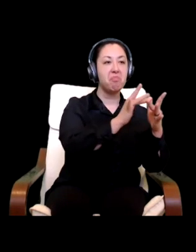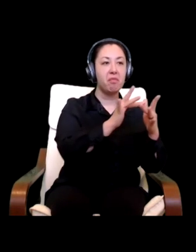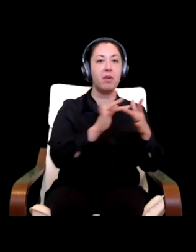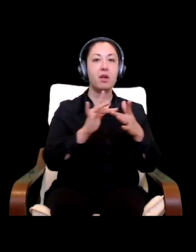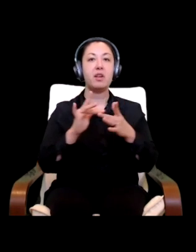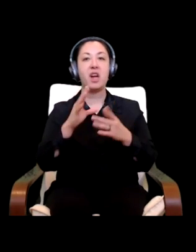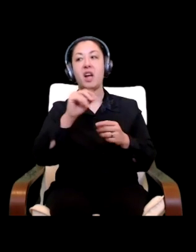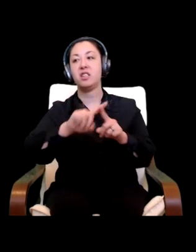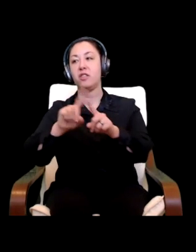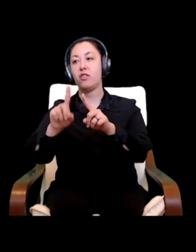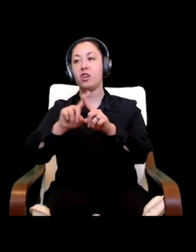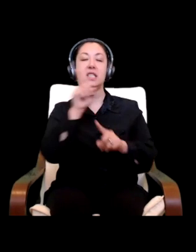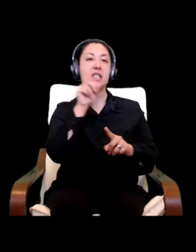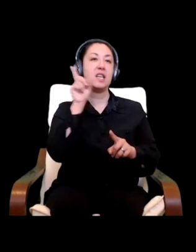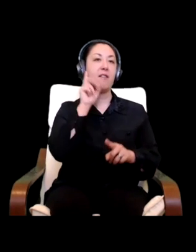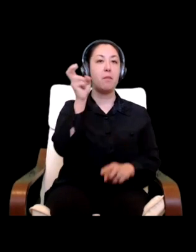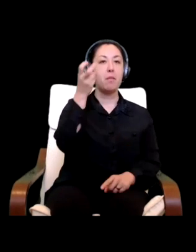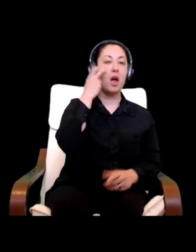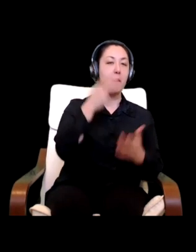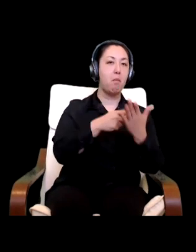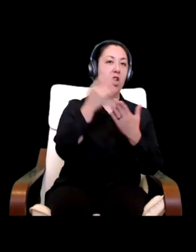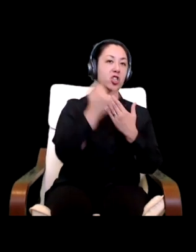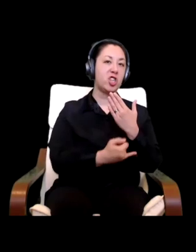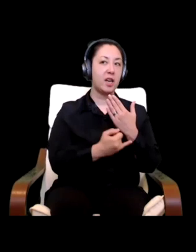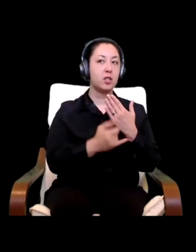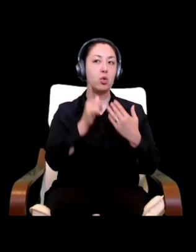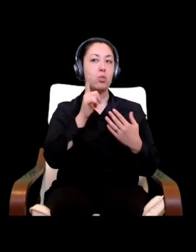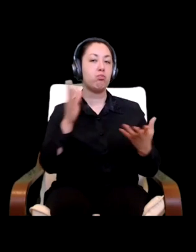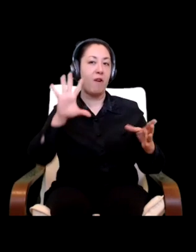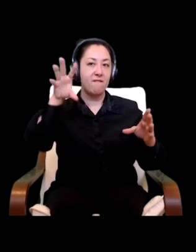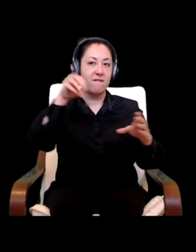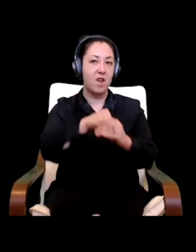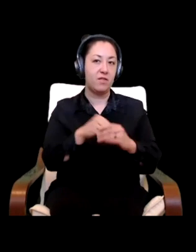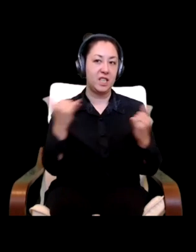Deafblind projects that were part of this presentation today.